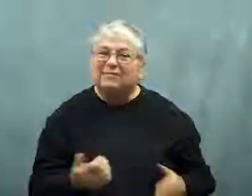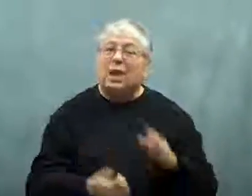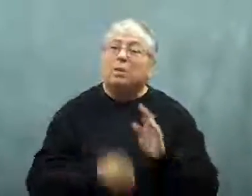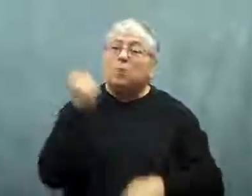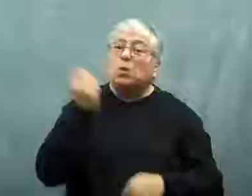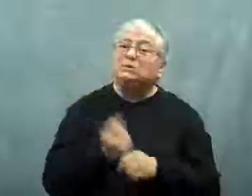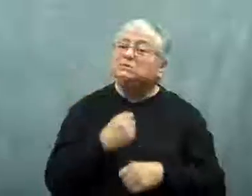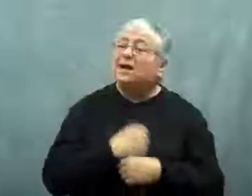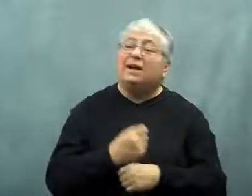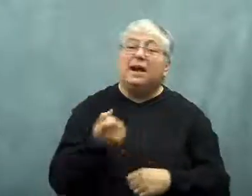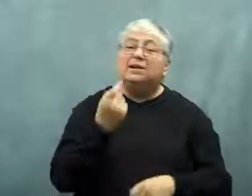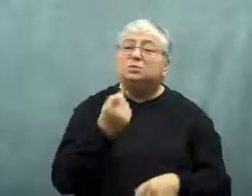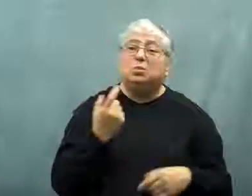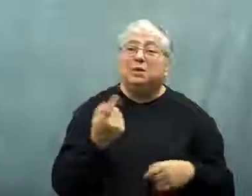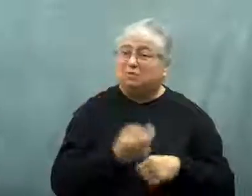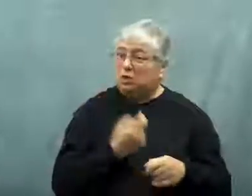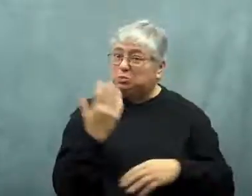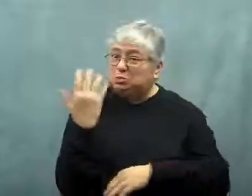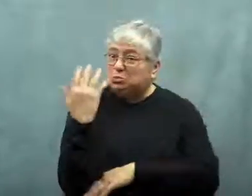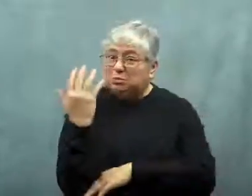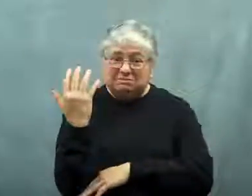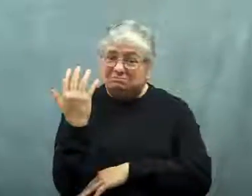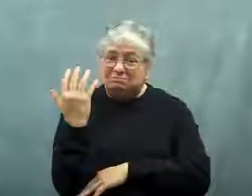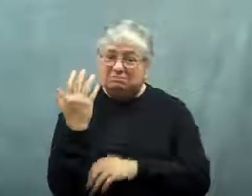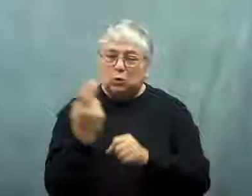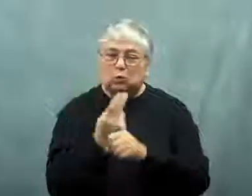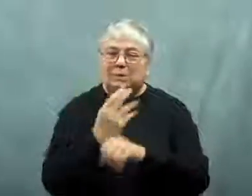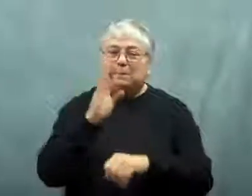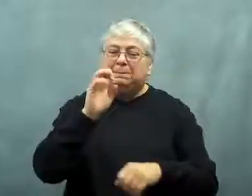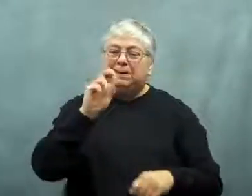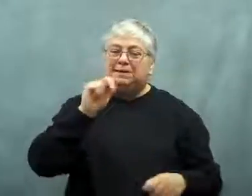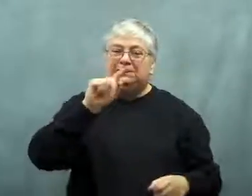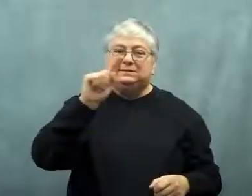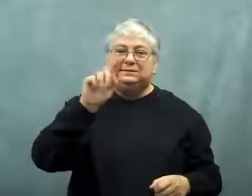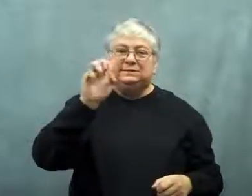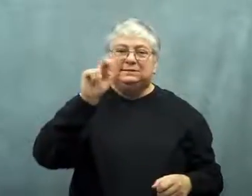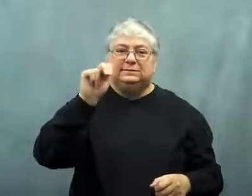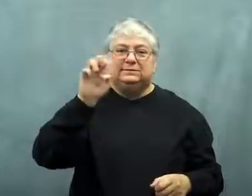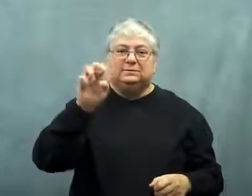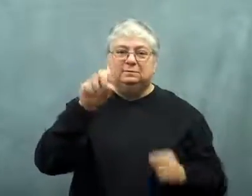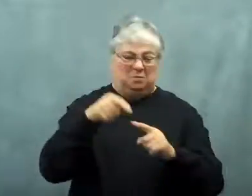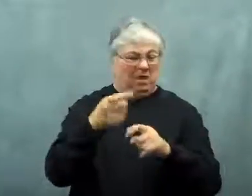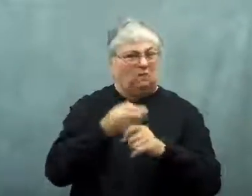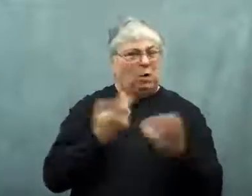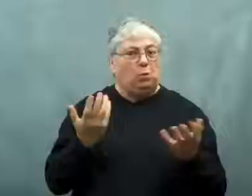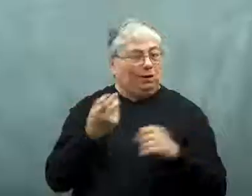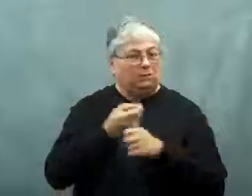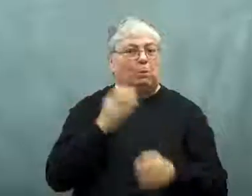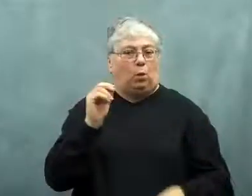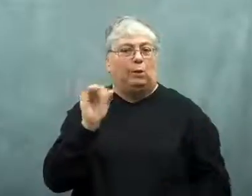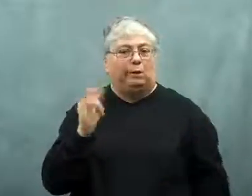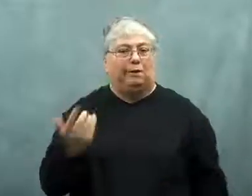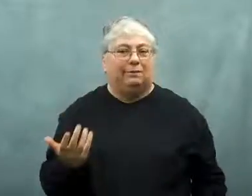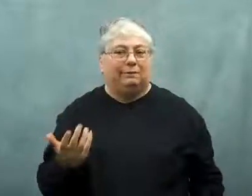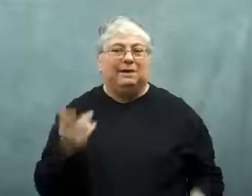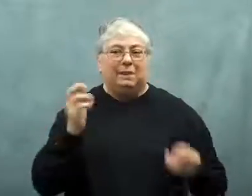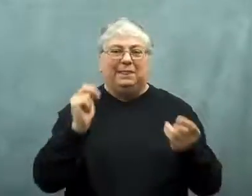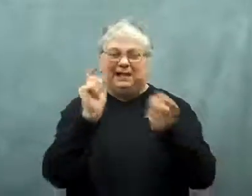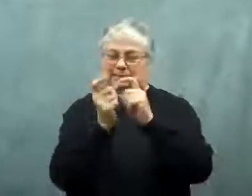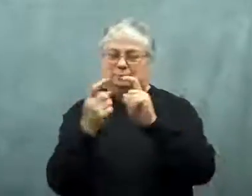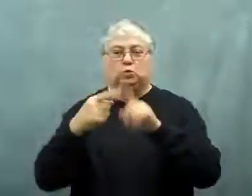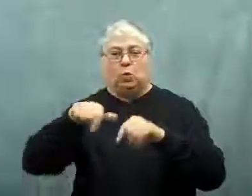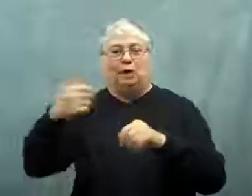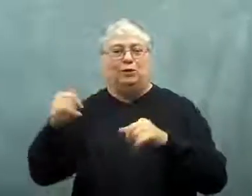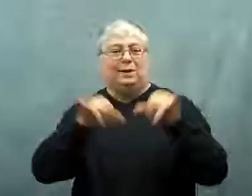Most aspirin is made from benzene, which is a petroleum product.